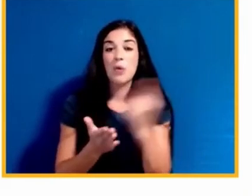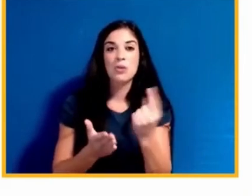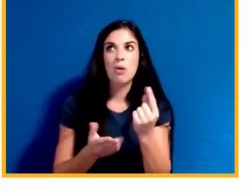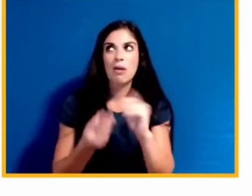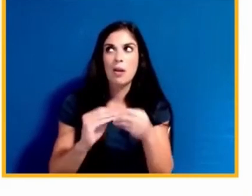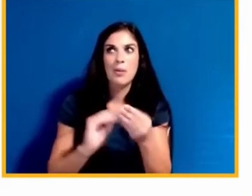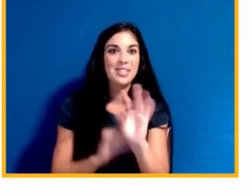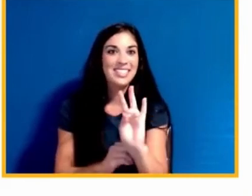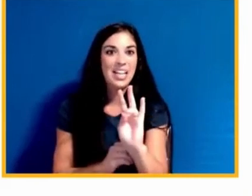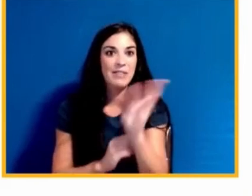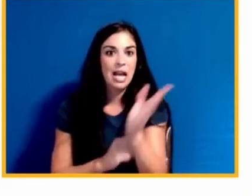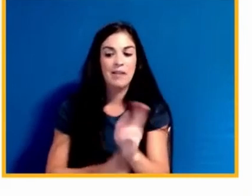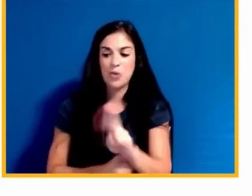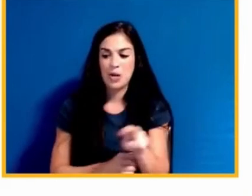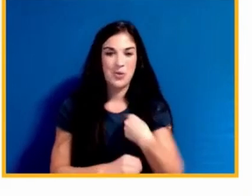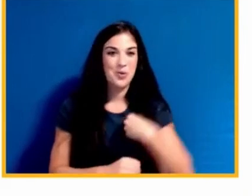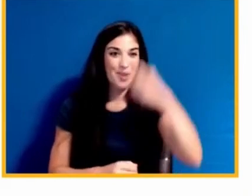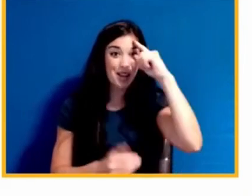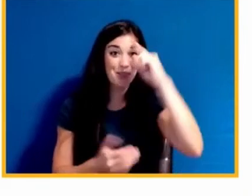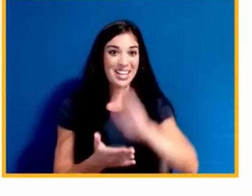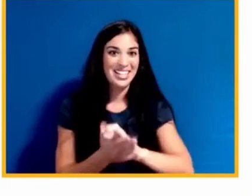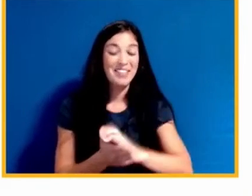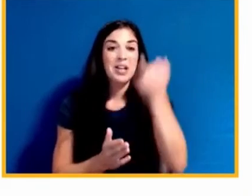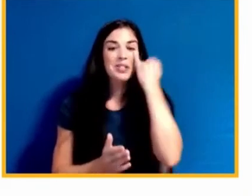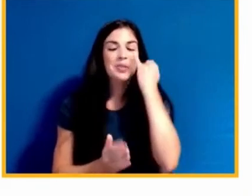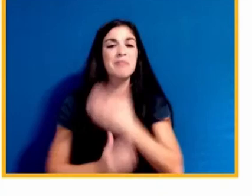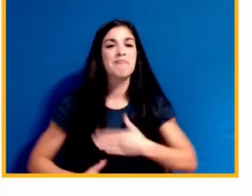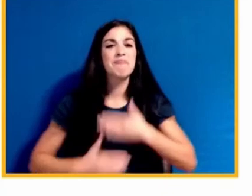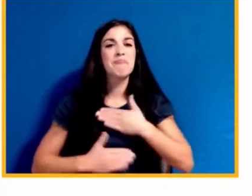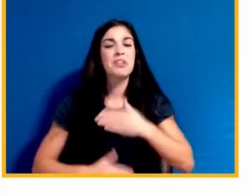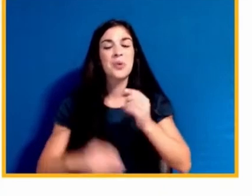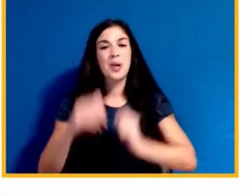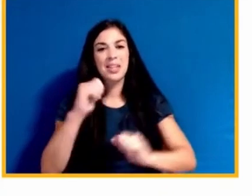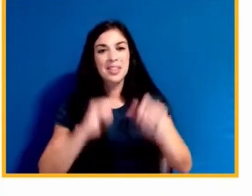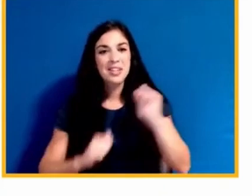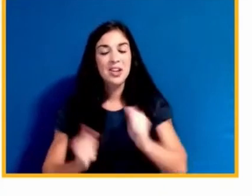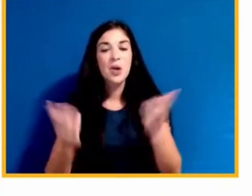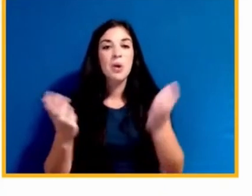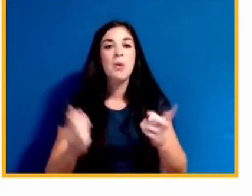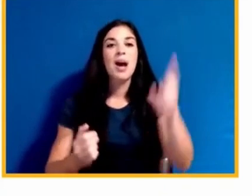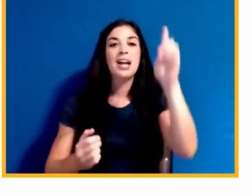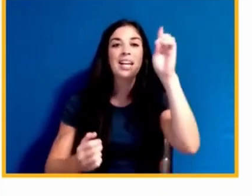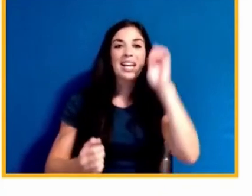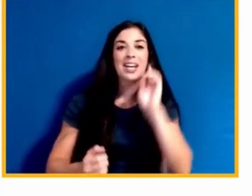number 7 out of 22, I believe. So, if you're enjoying the show, we want to hear you in the chat,